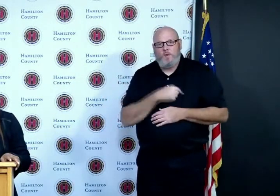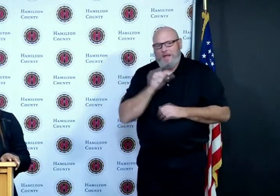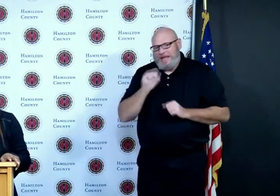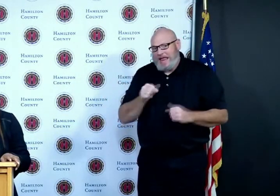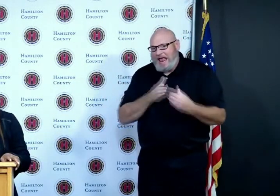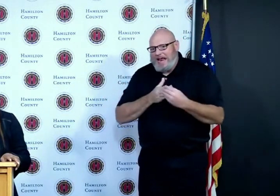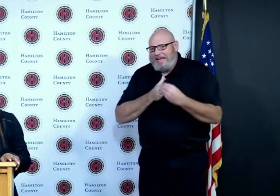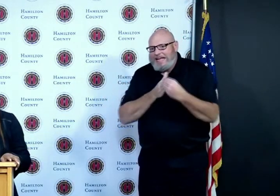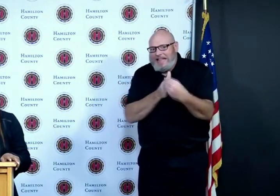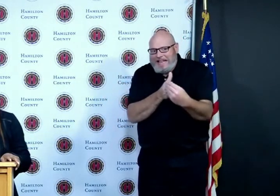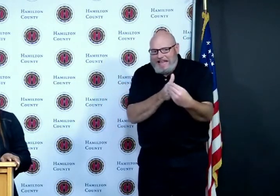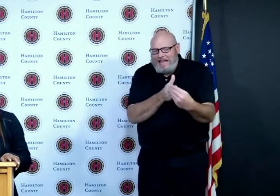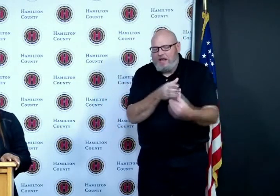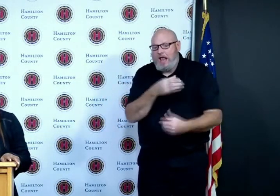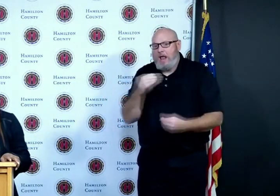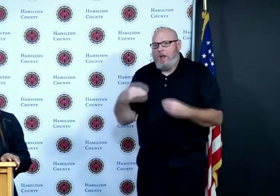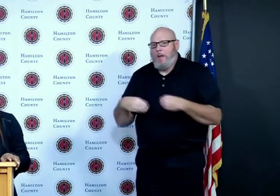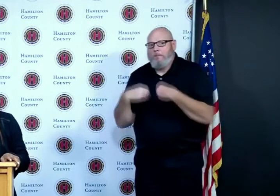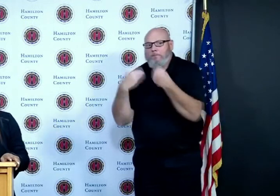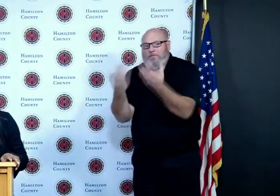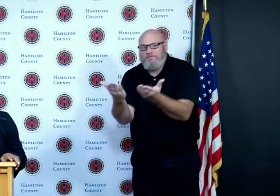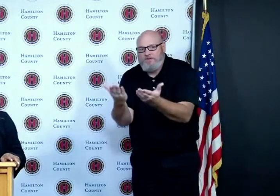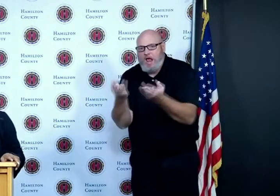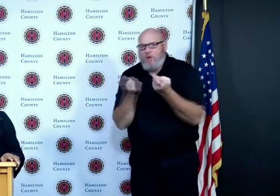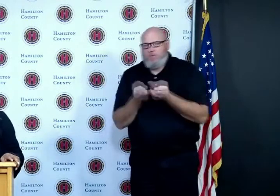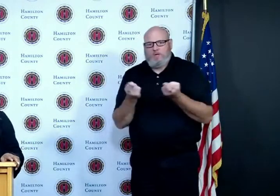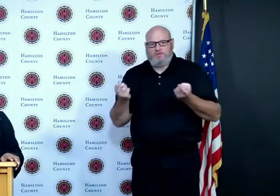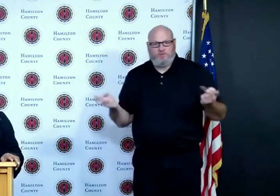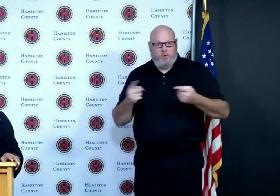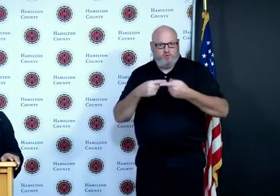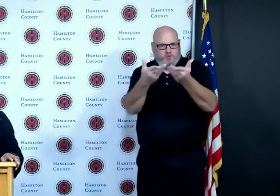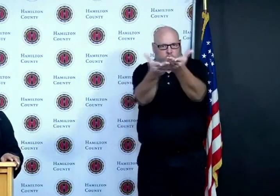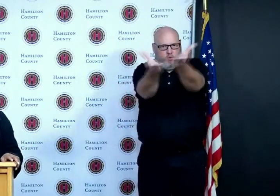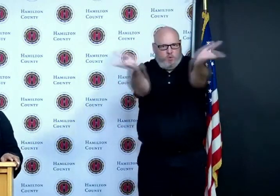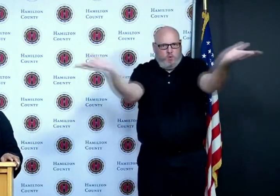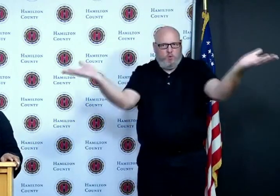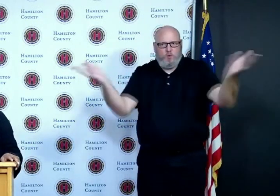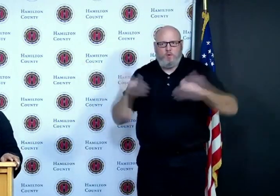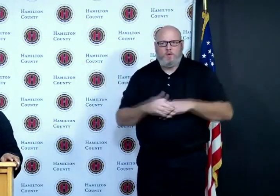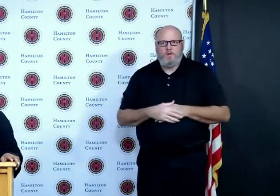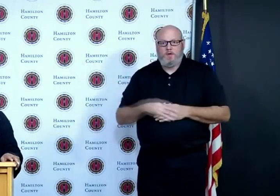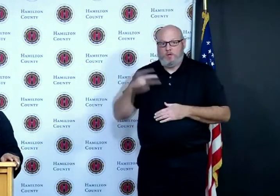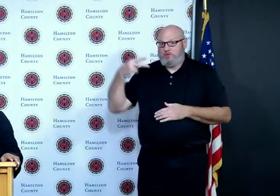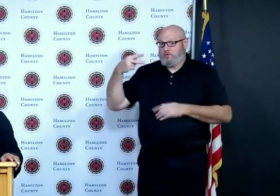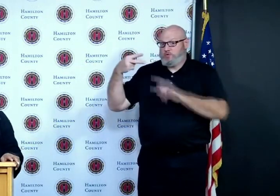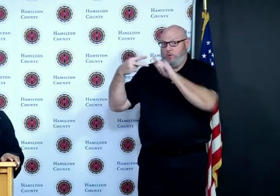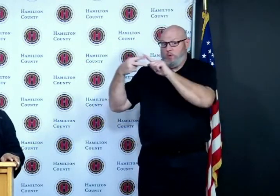people quickly we have two phases of the task force just as a quick refresher the